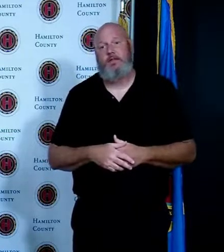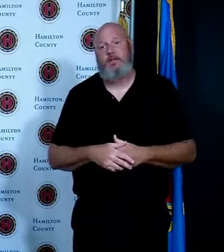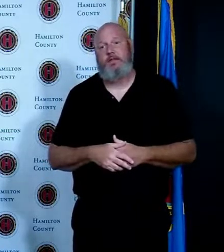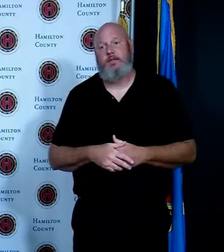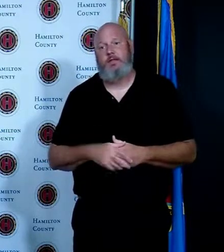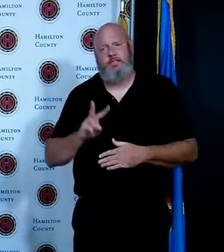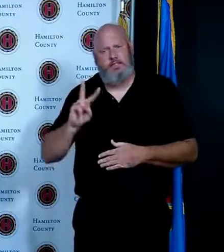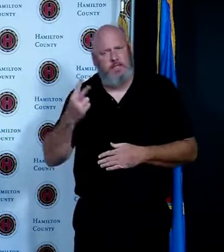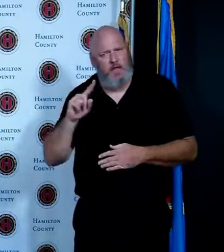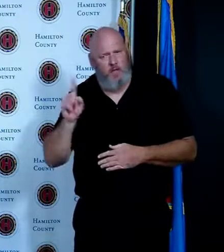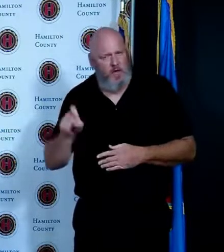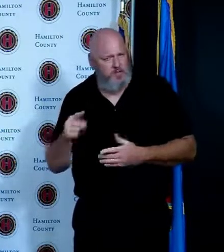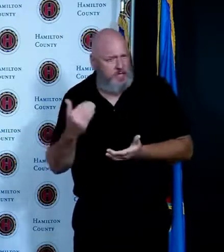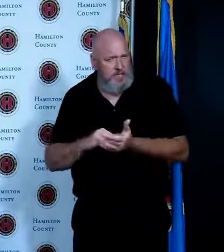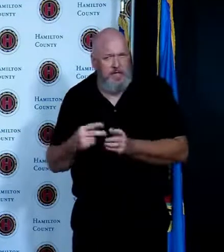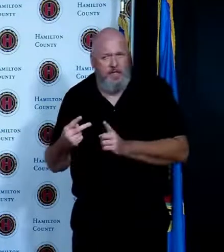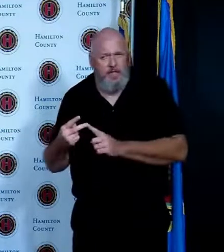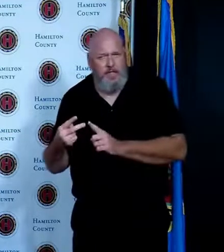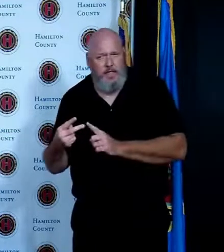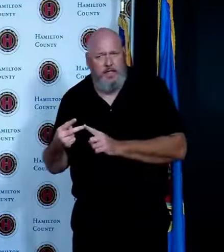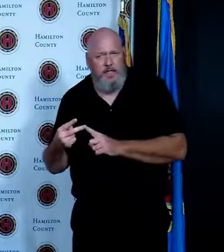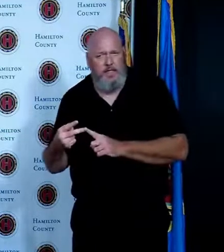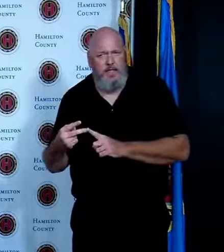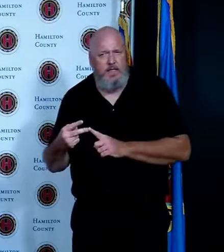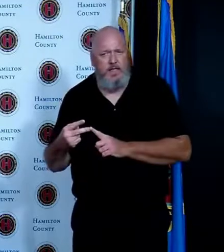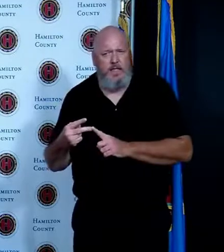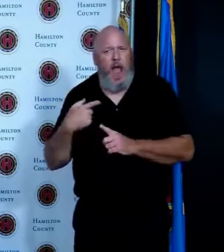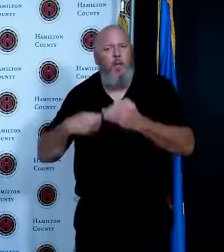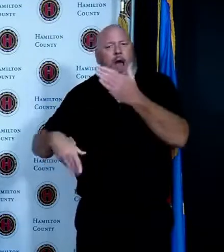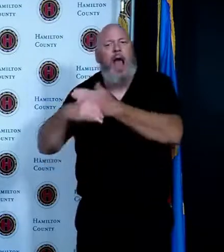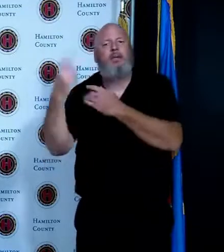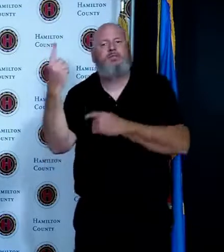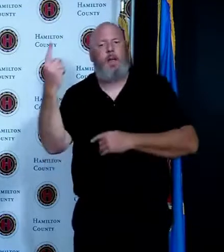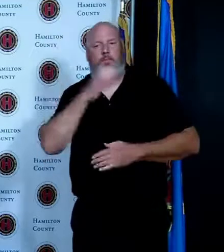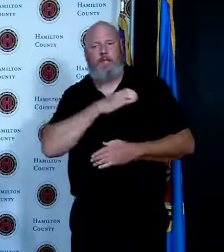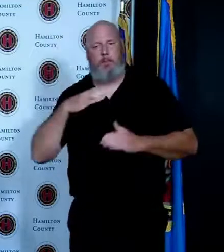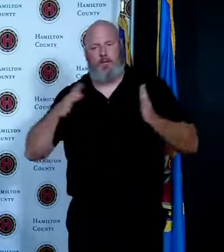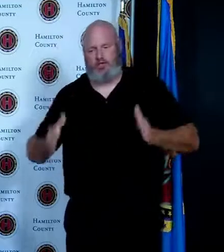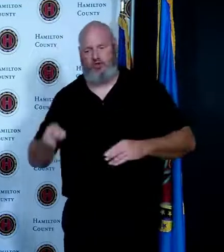something anecdotally to that John so I hear you you know there are some